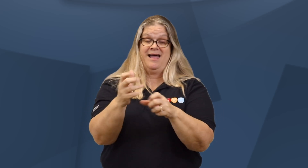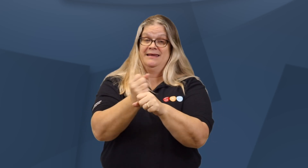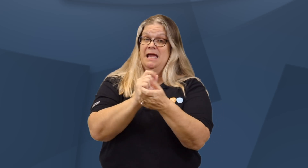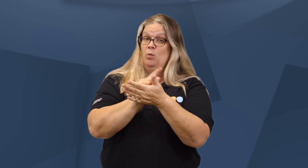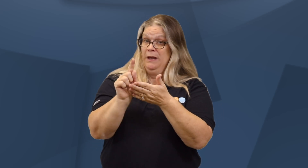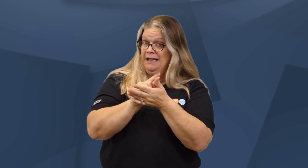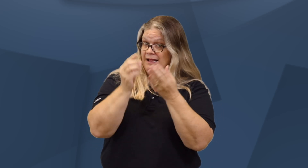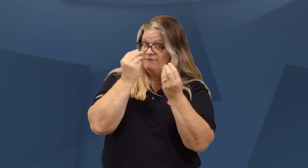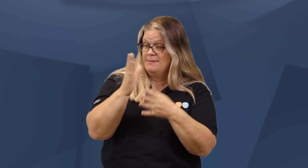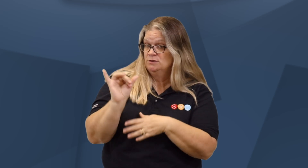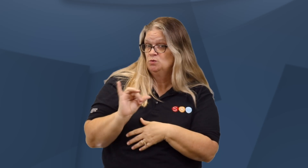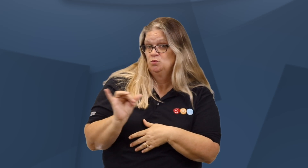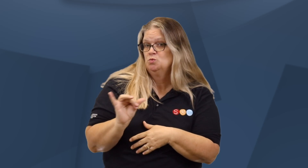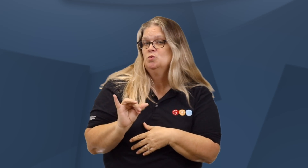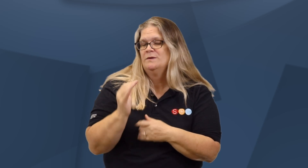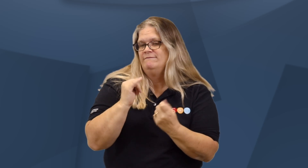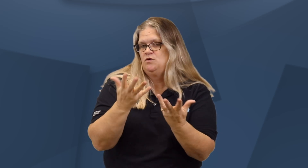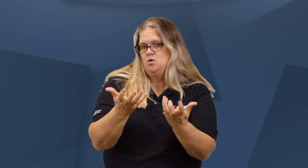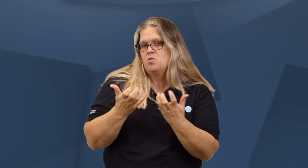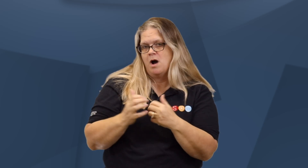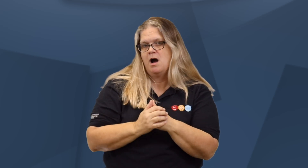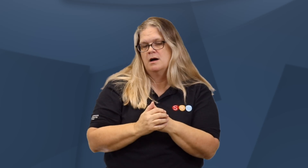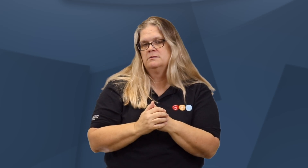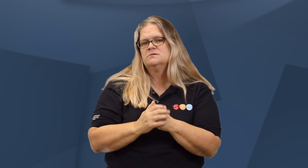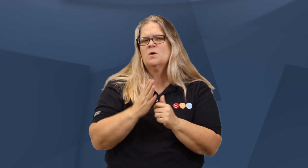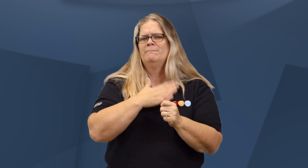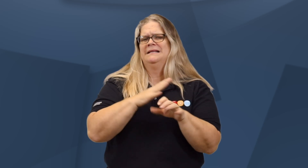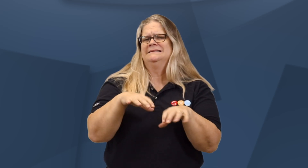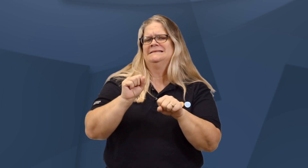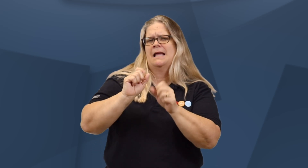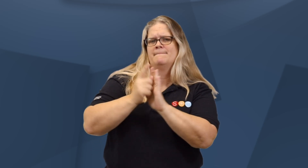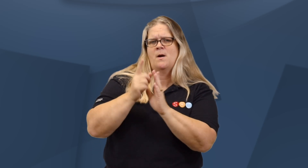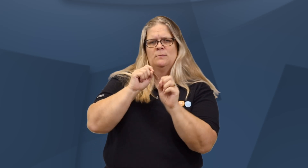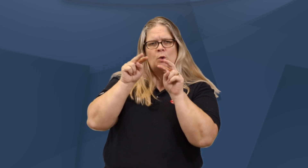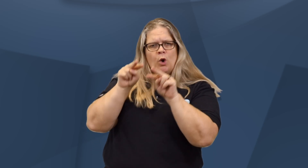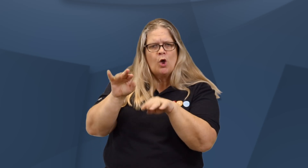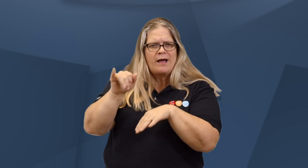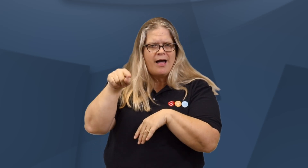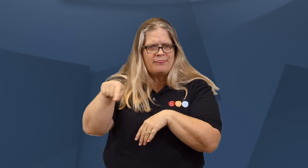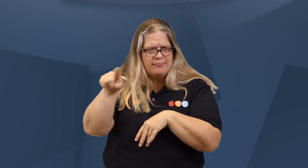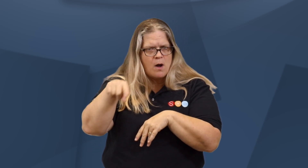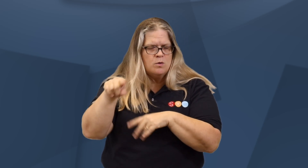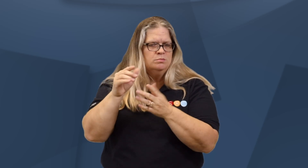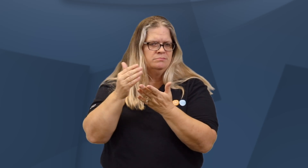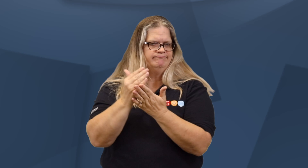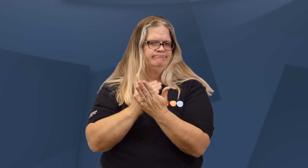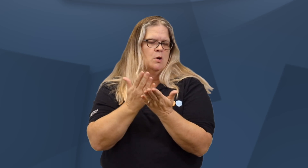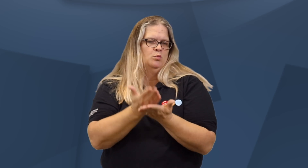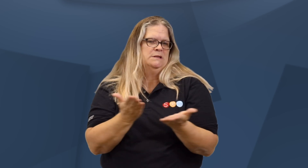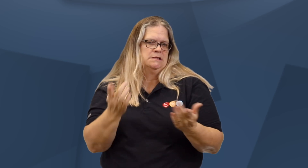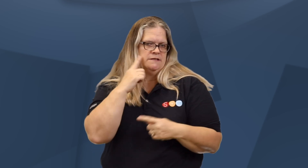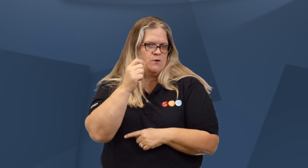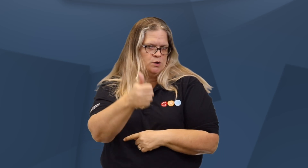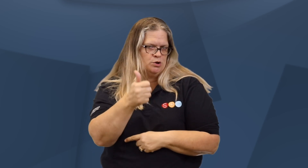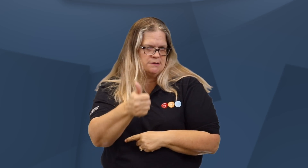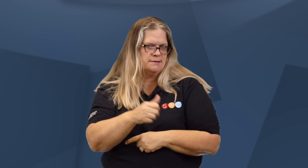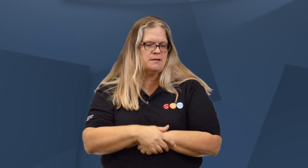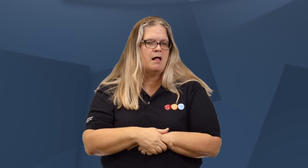You can also get weekly information, as well. So please take a moment to look at those links and lists of resources for yourselves.